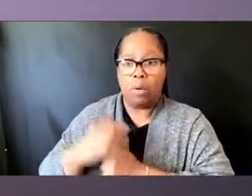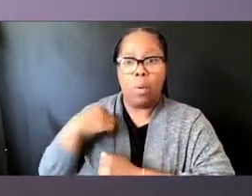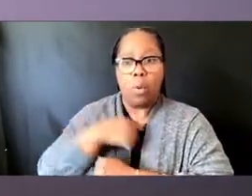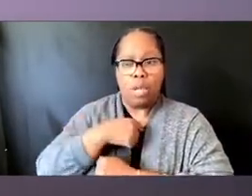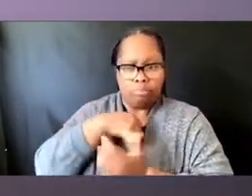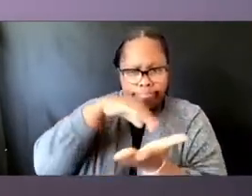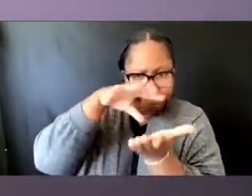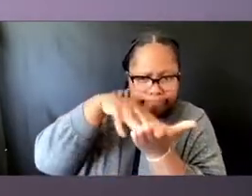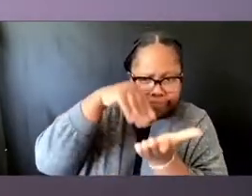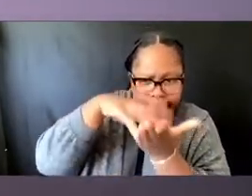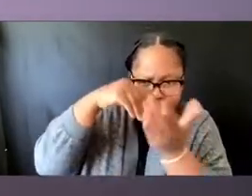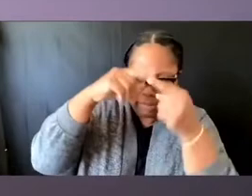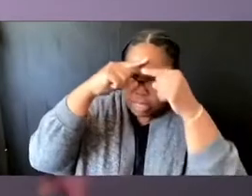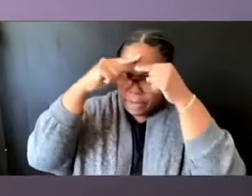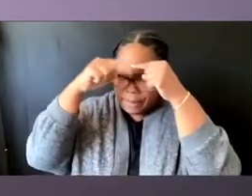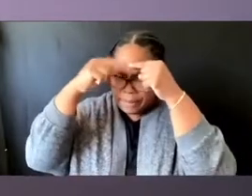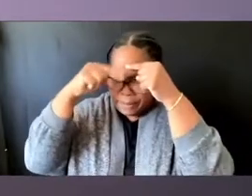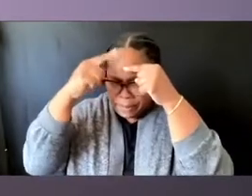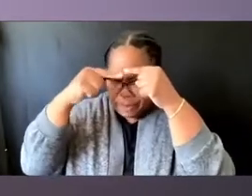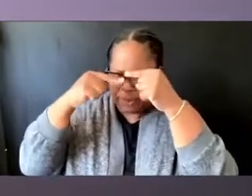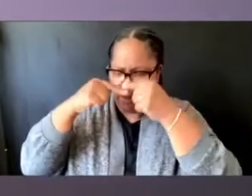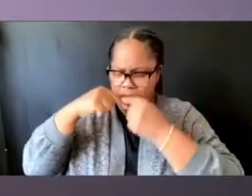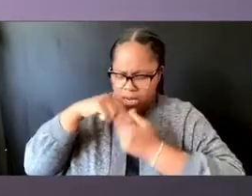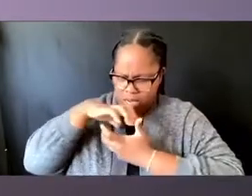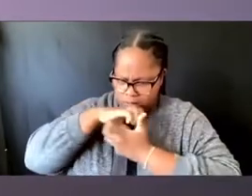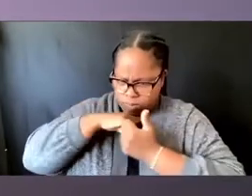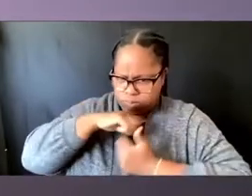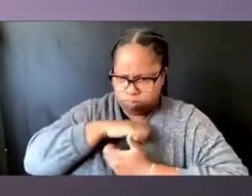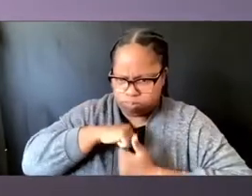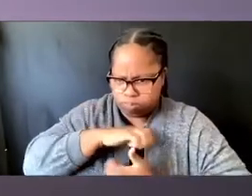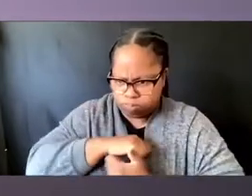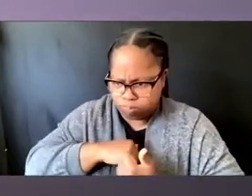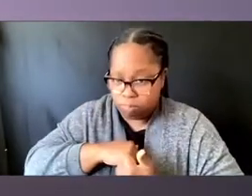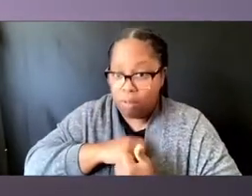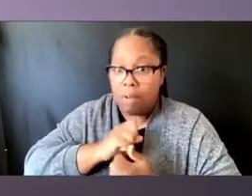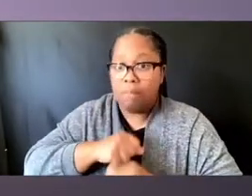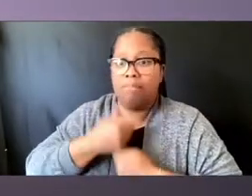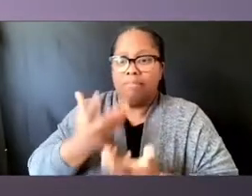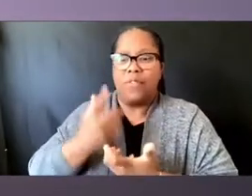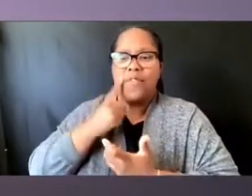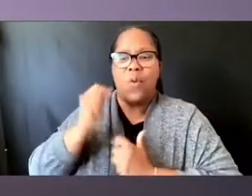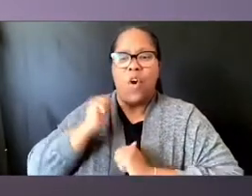And then to bring out to you, in terms of our culminating performance